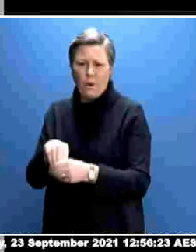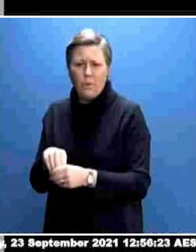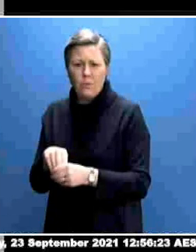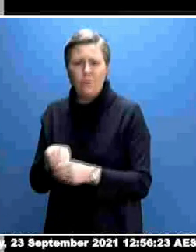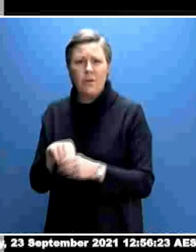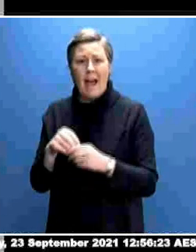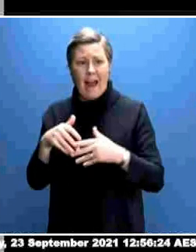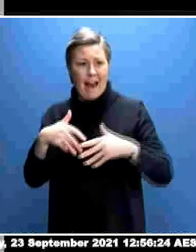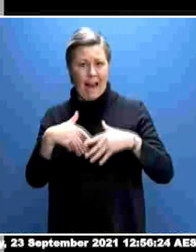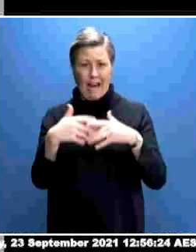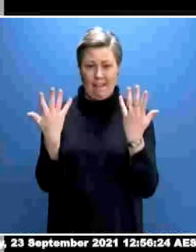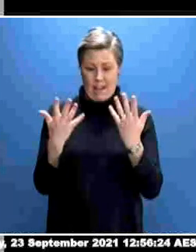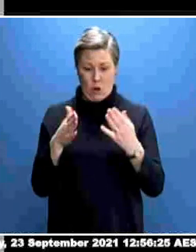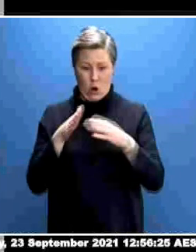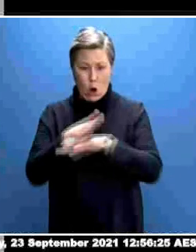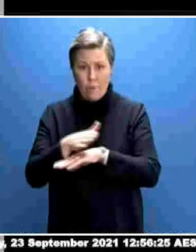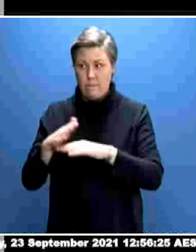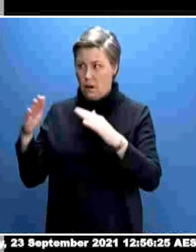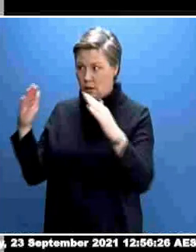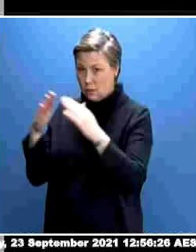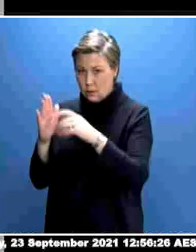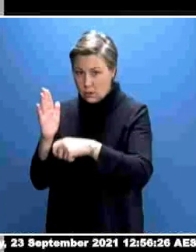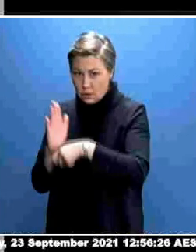orders and the secure care facilities.